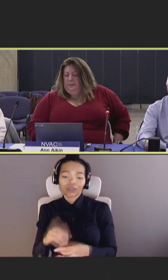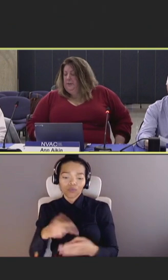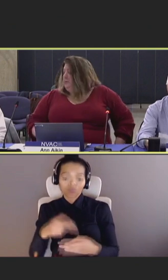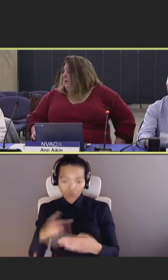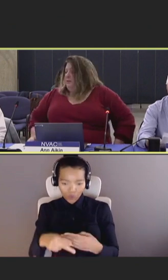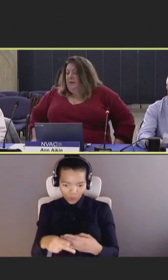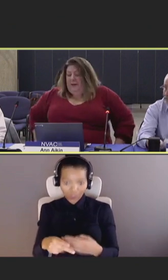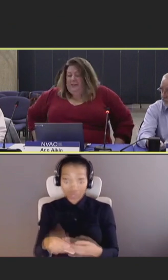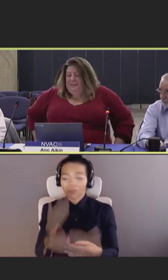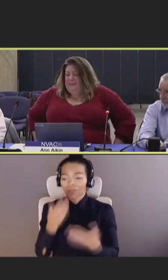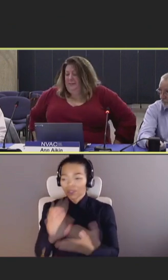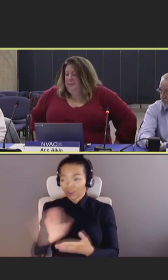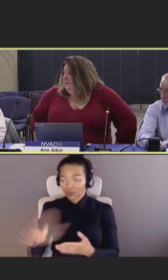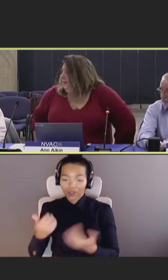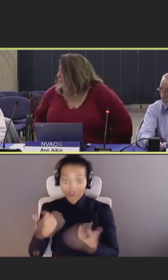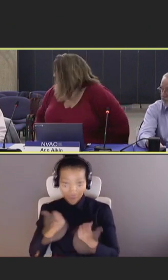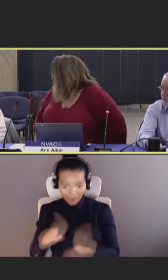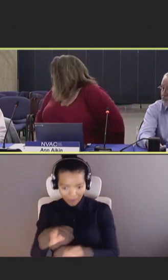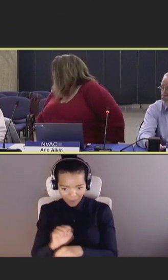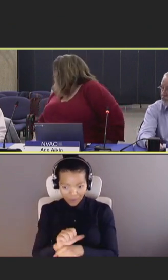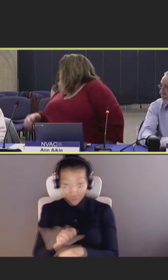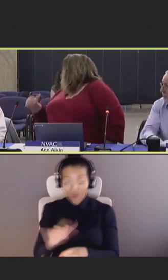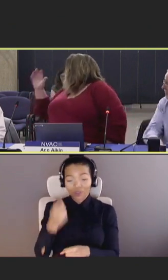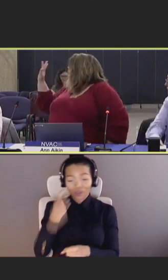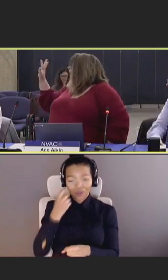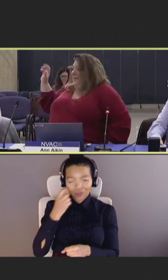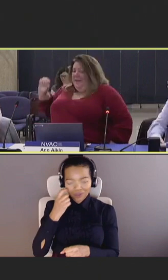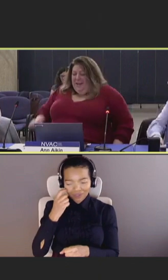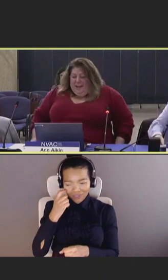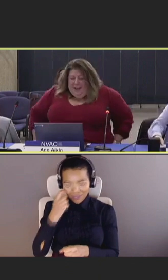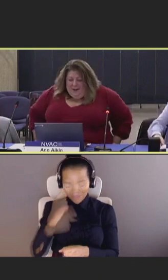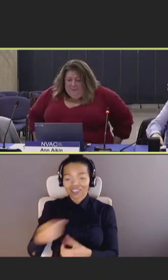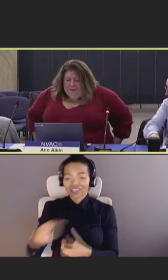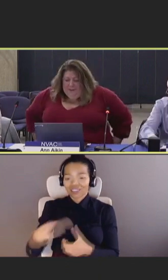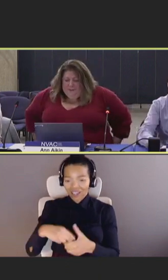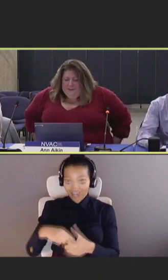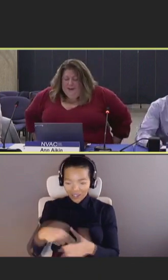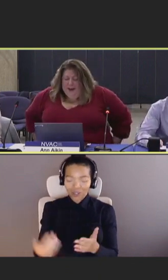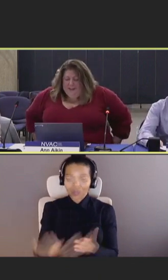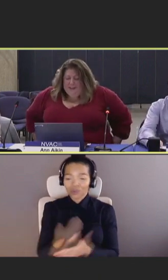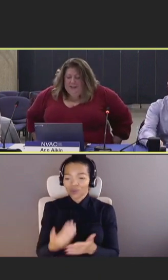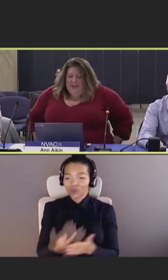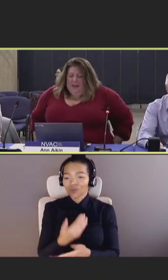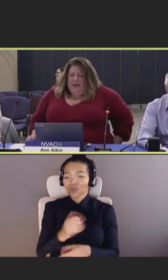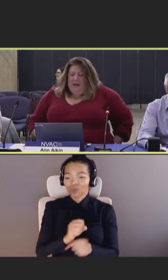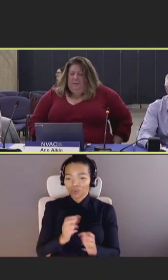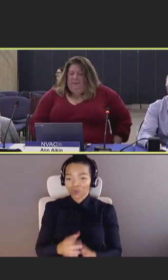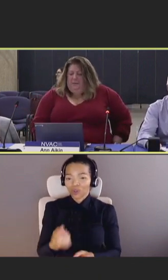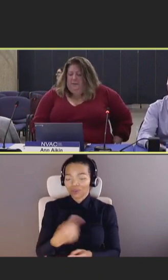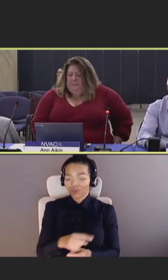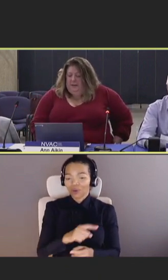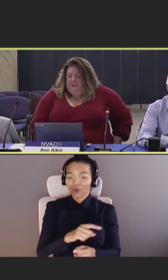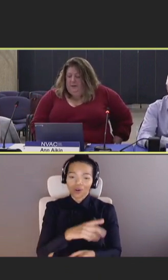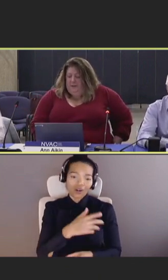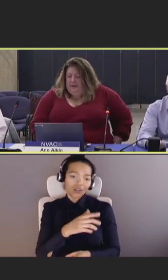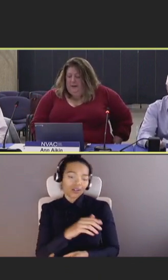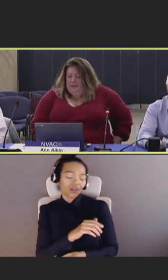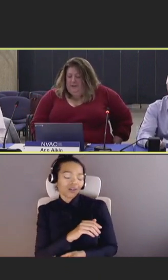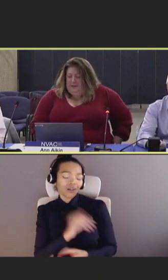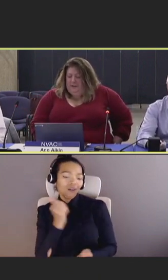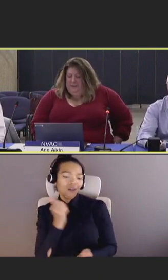Director of Vaccines and Immunization, Kim Scott. And many of you may know her. She's